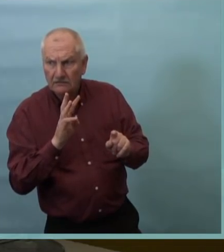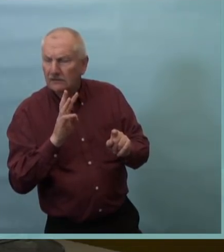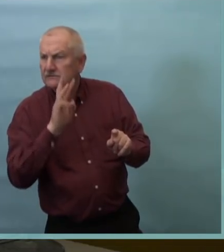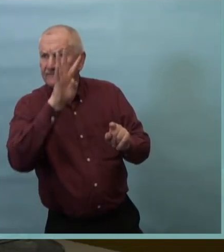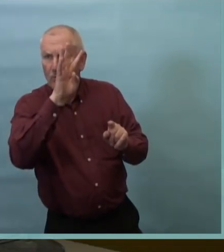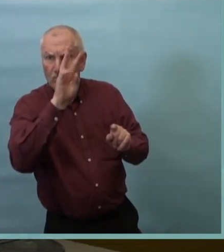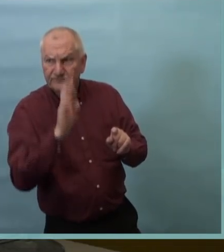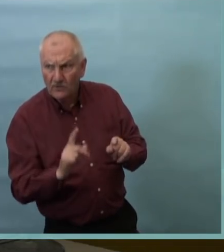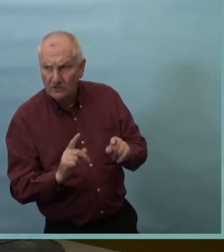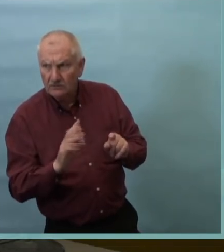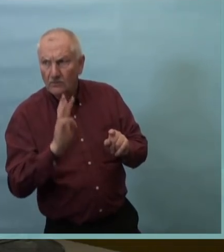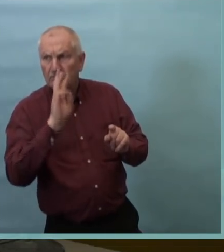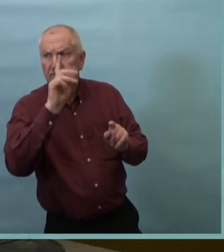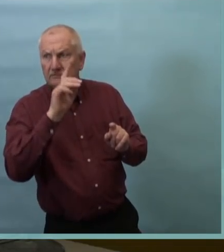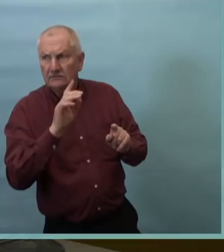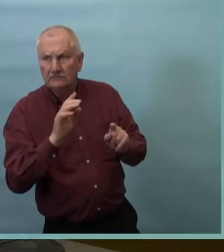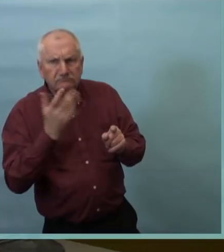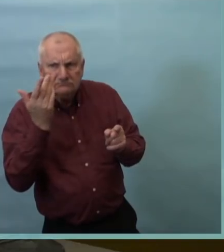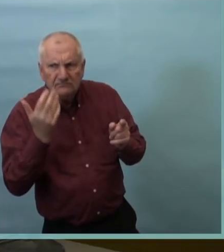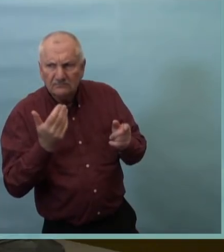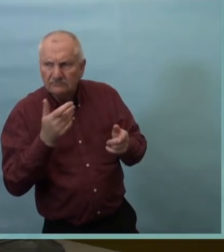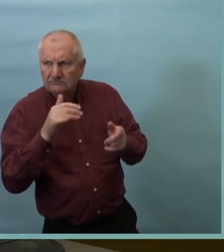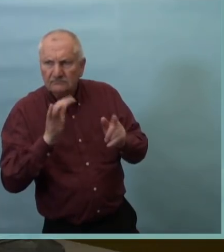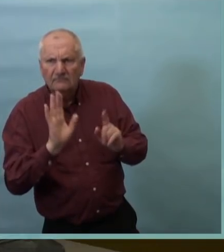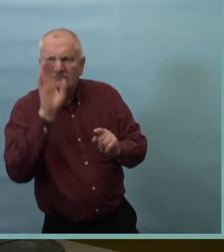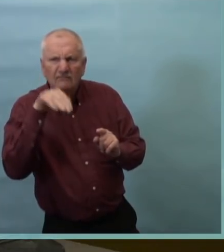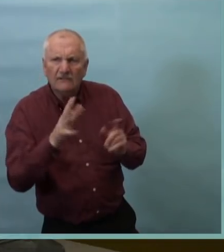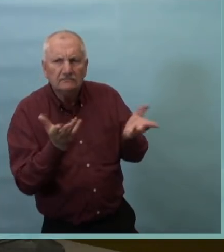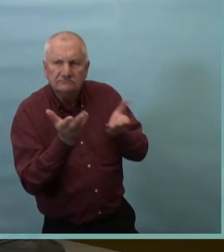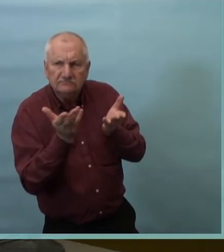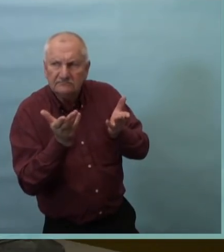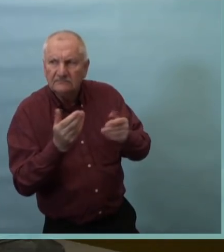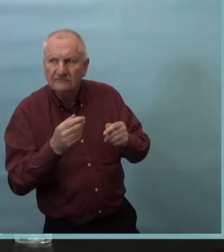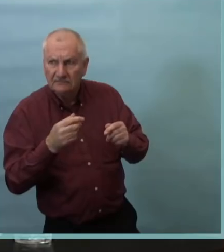anything and does it impact that all the problems his plan to reopen dream not